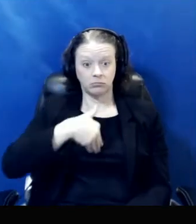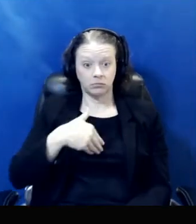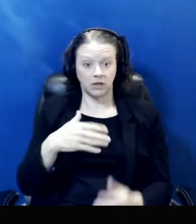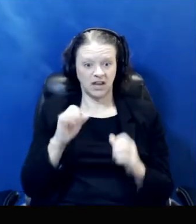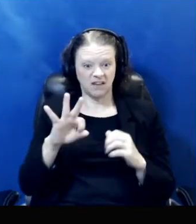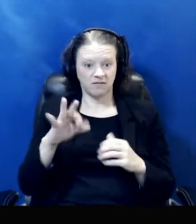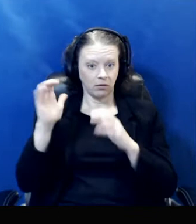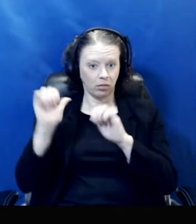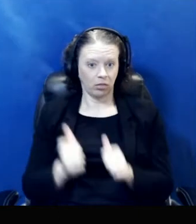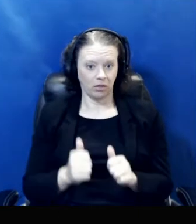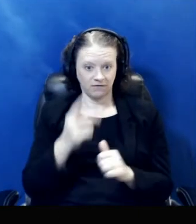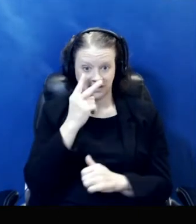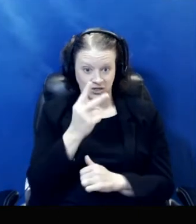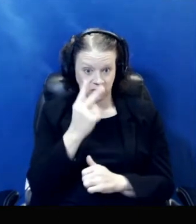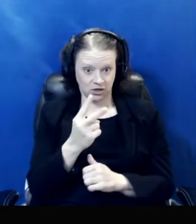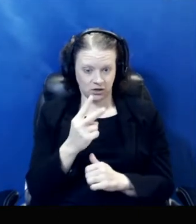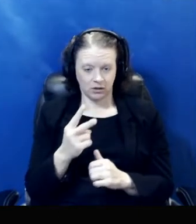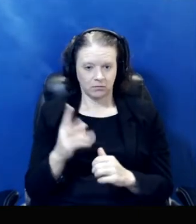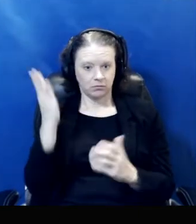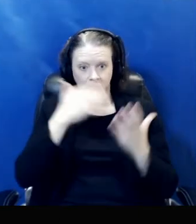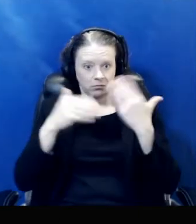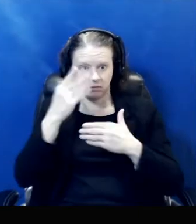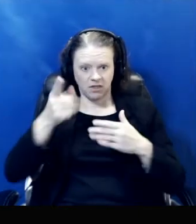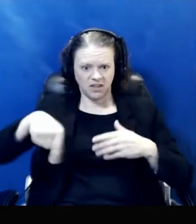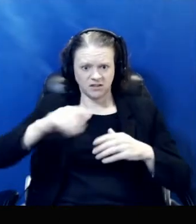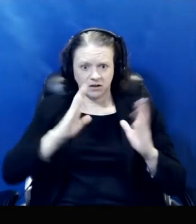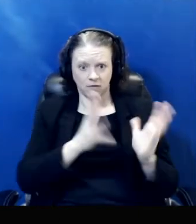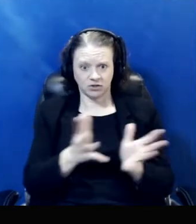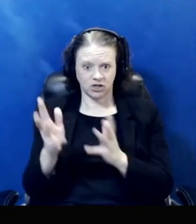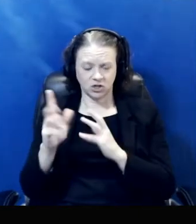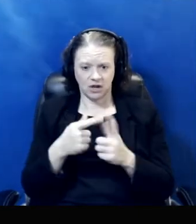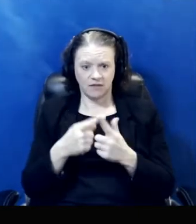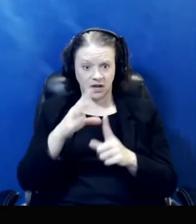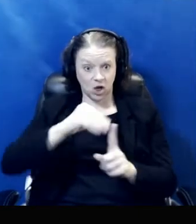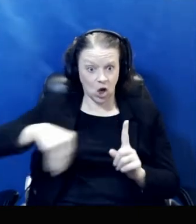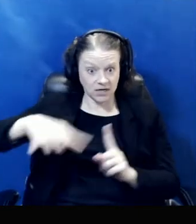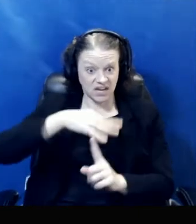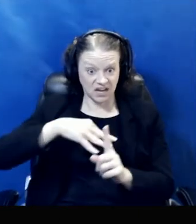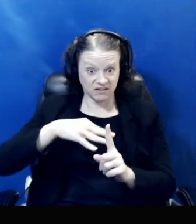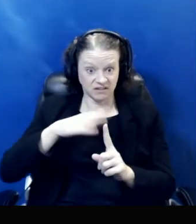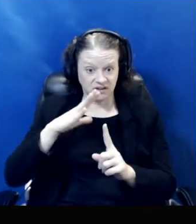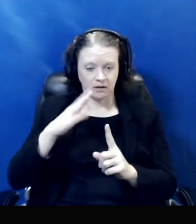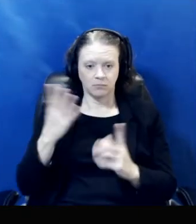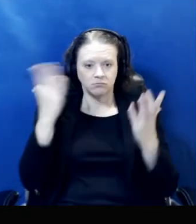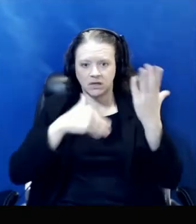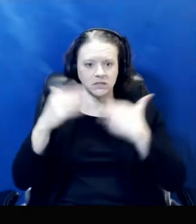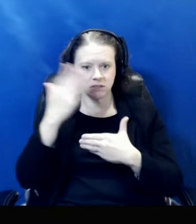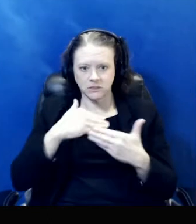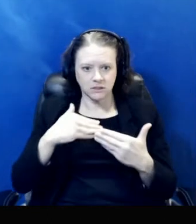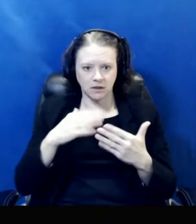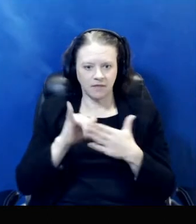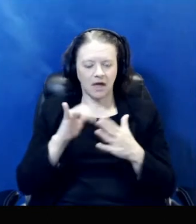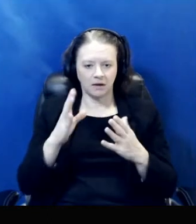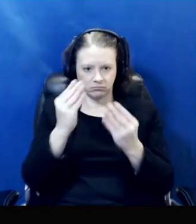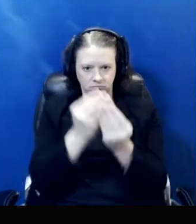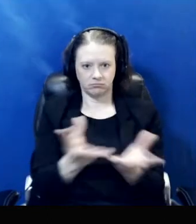out on all of those important context that inform their gameplay that other players are getting. So, essentially by running